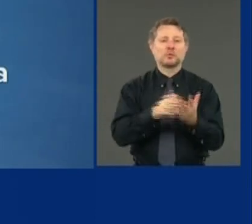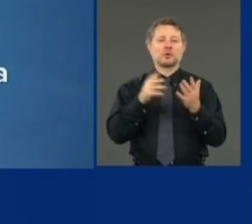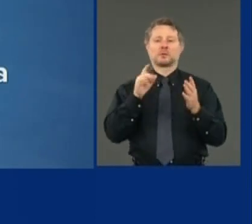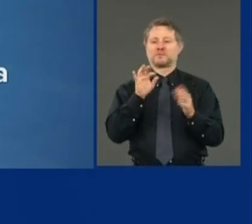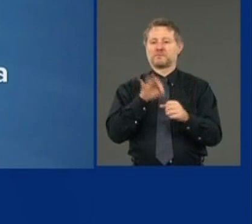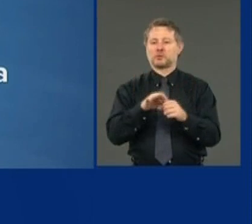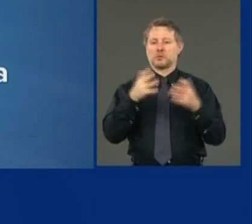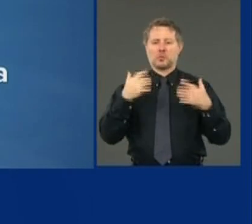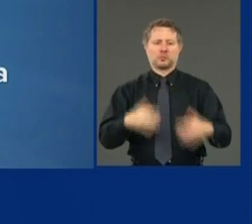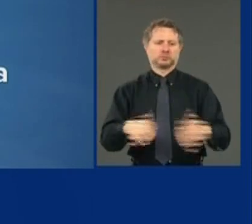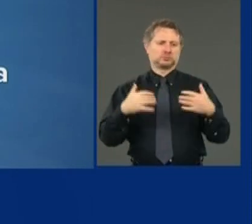65,000 PEOPLE.